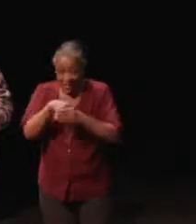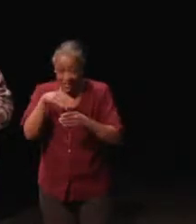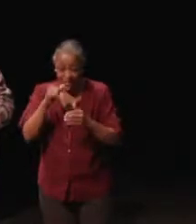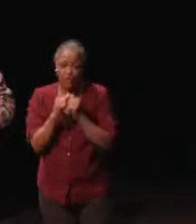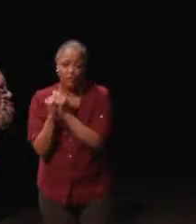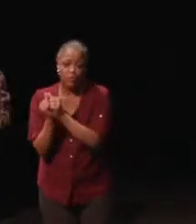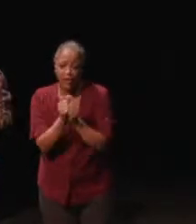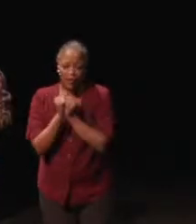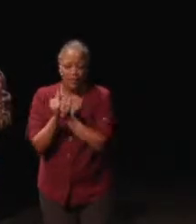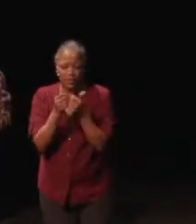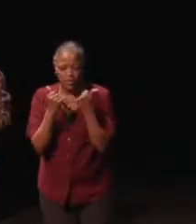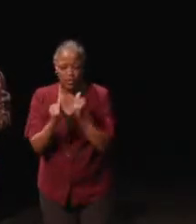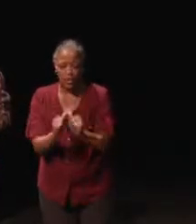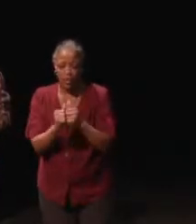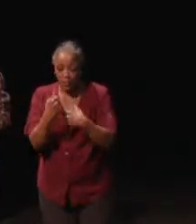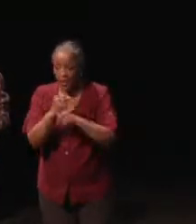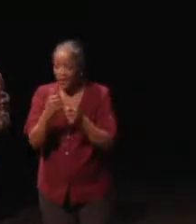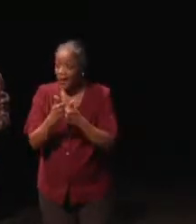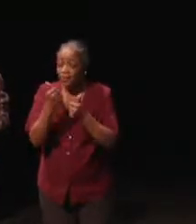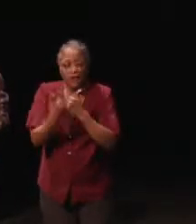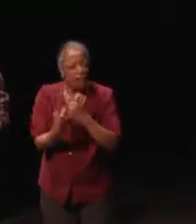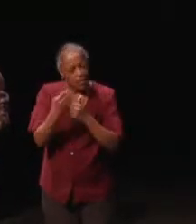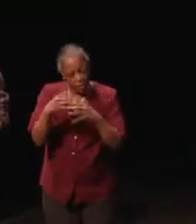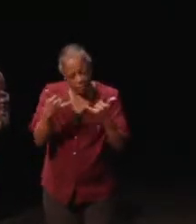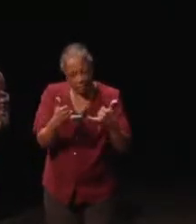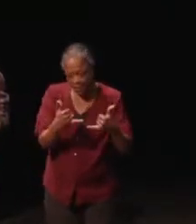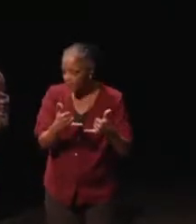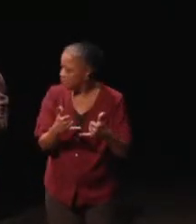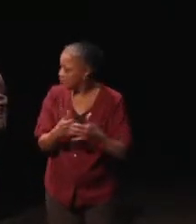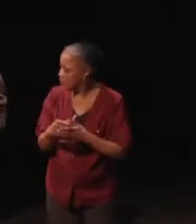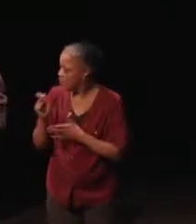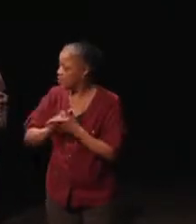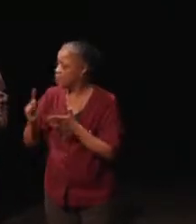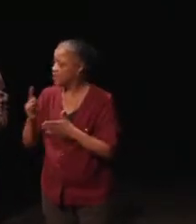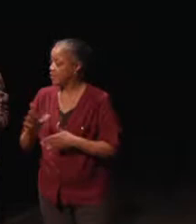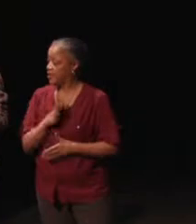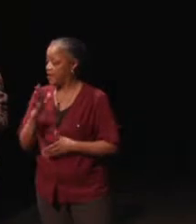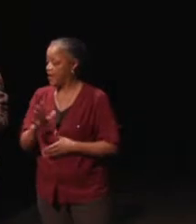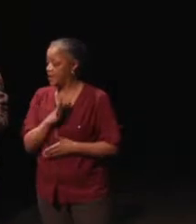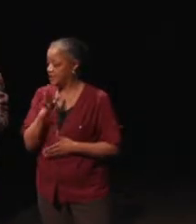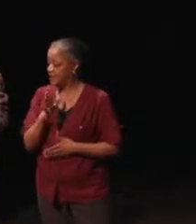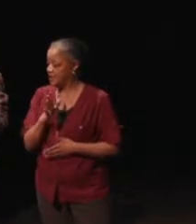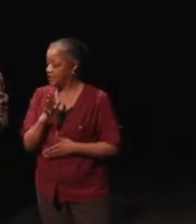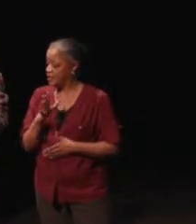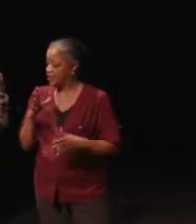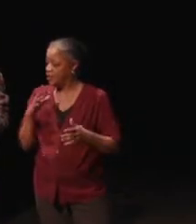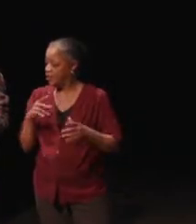try to make things that everyone can play. You wrote something fancy which is, there's a revolution led by